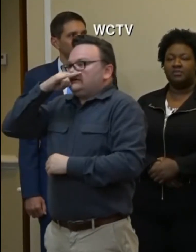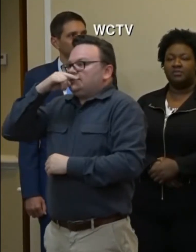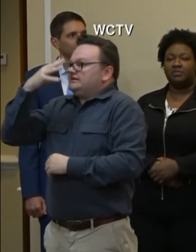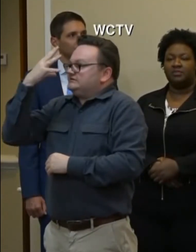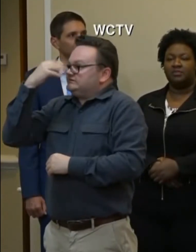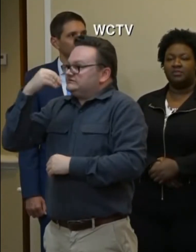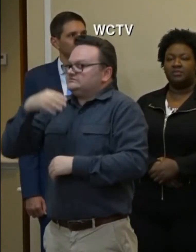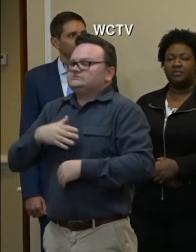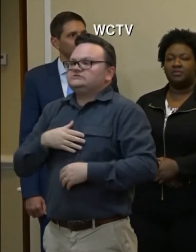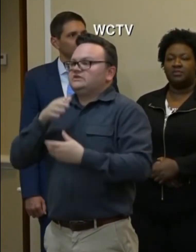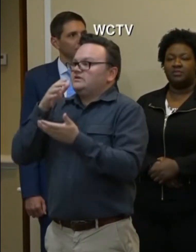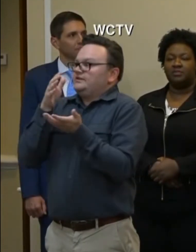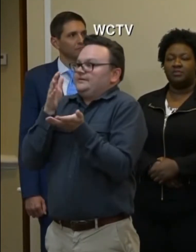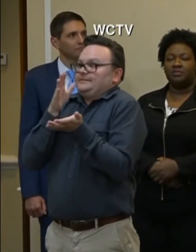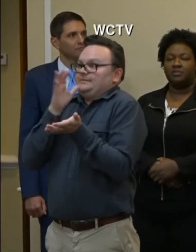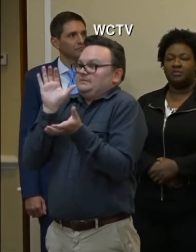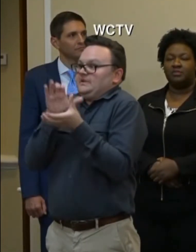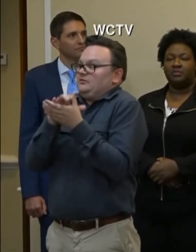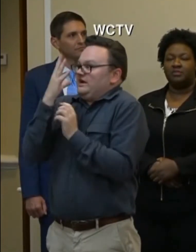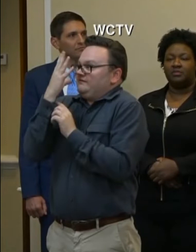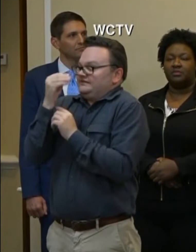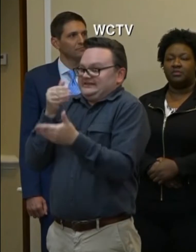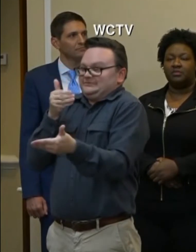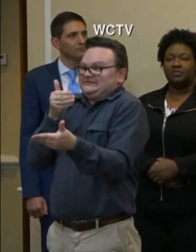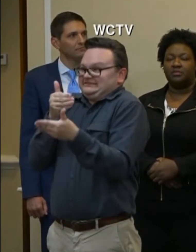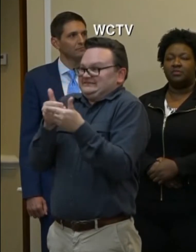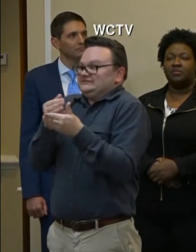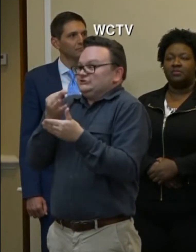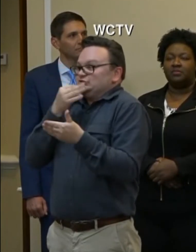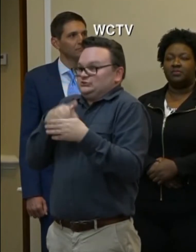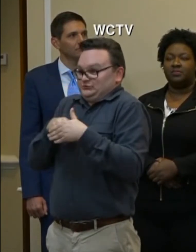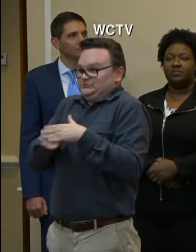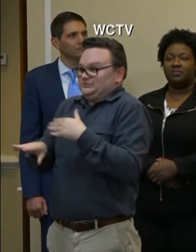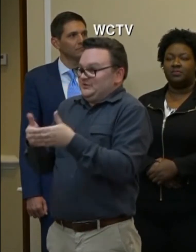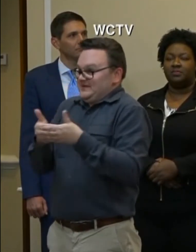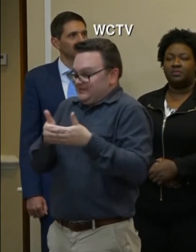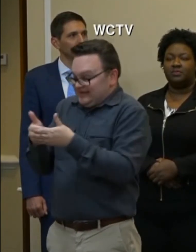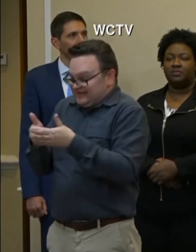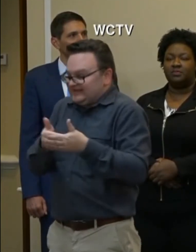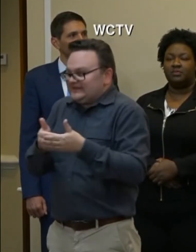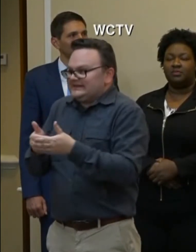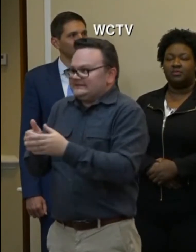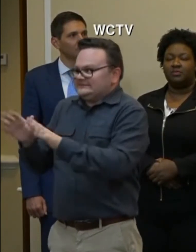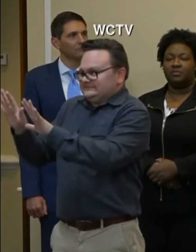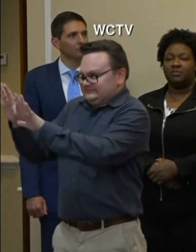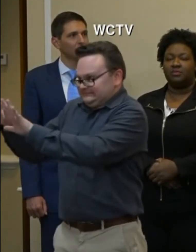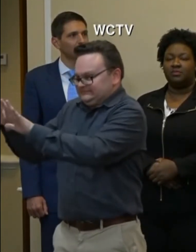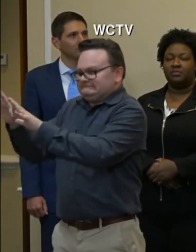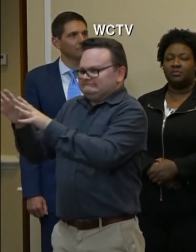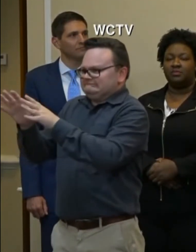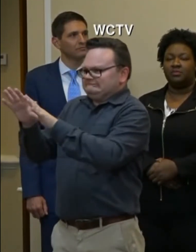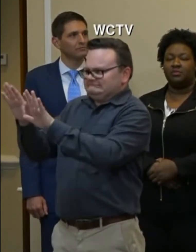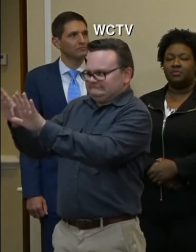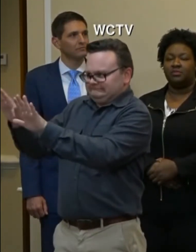sleeping we're getting to the end of the road on her pregnancy and so we're hopefully I try to give you know I want to give her as much peace and quiet as